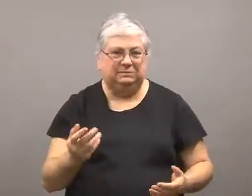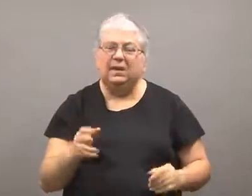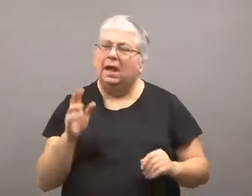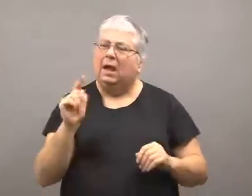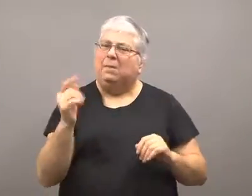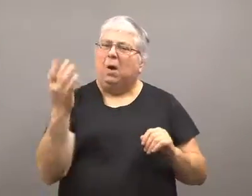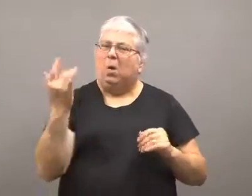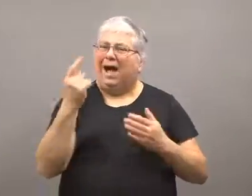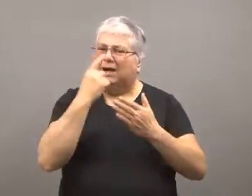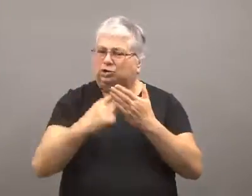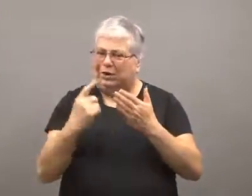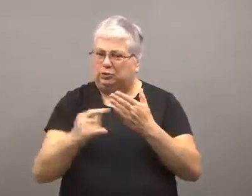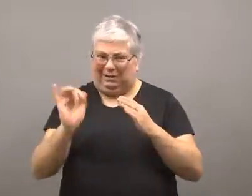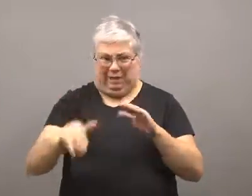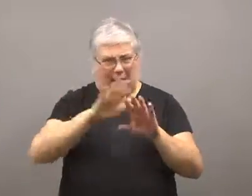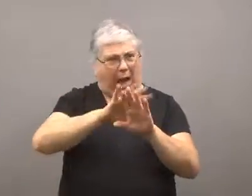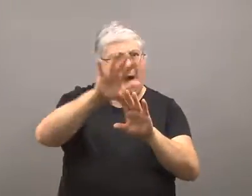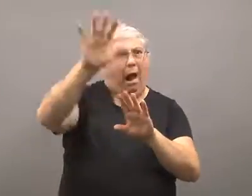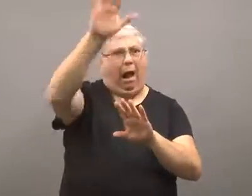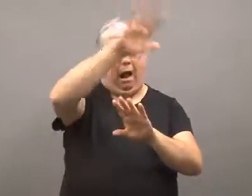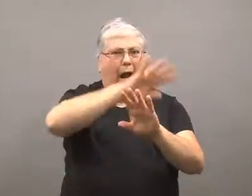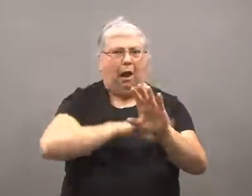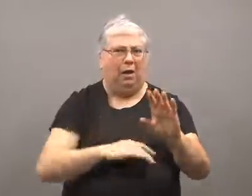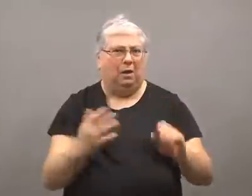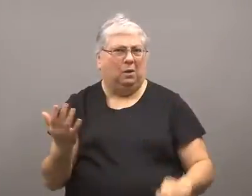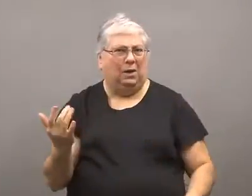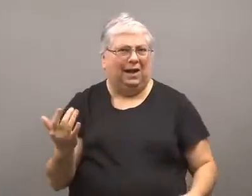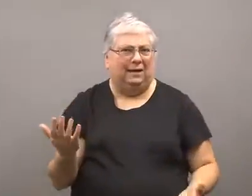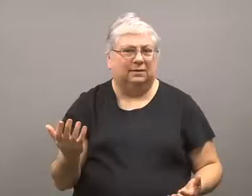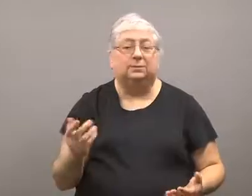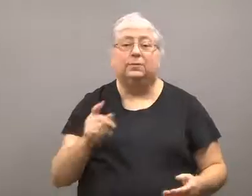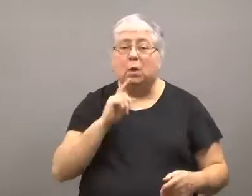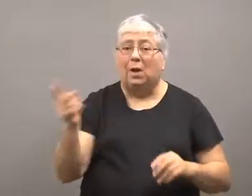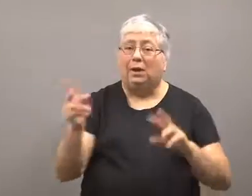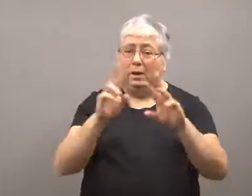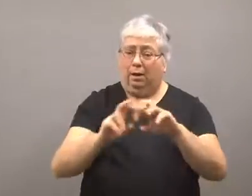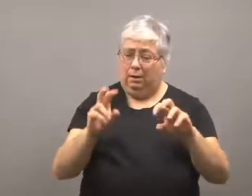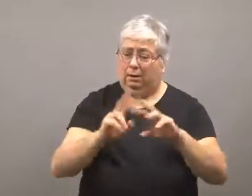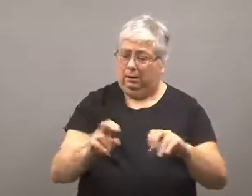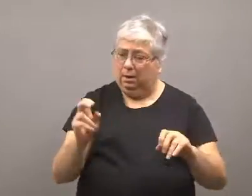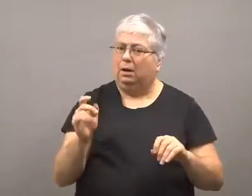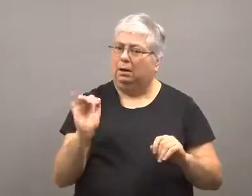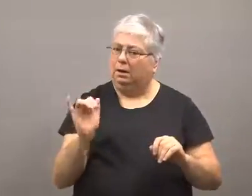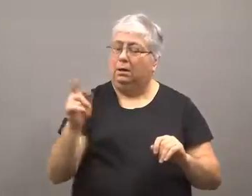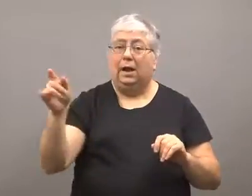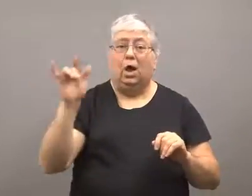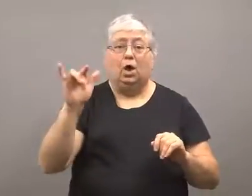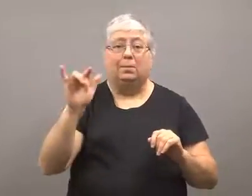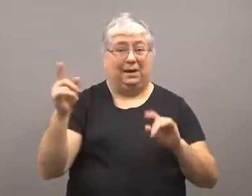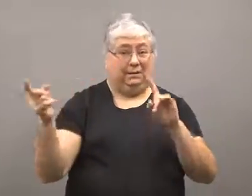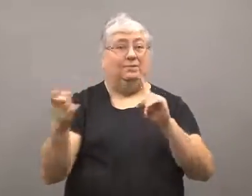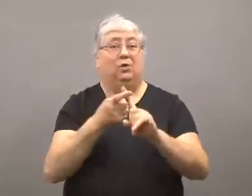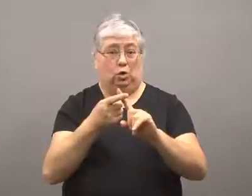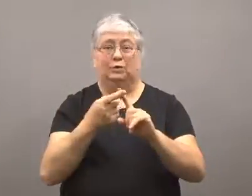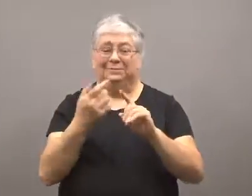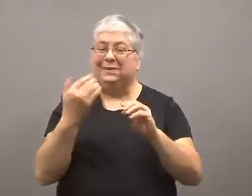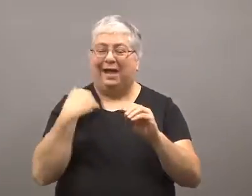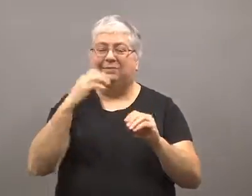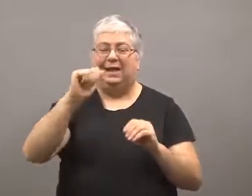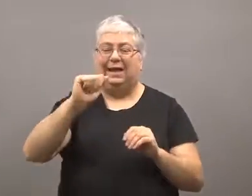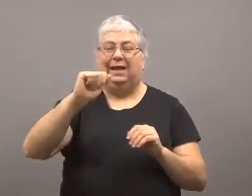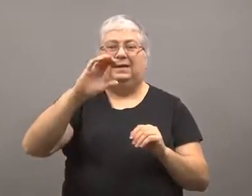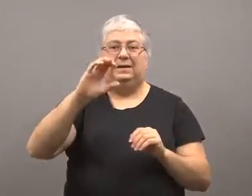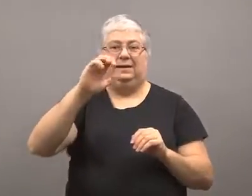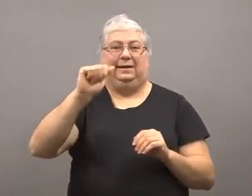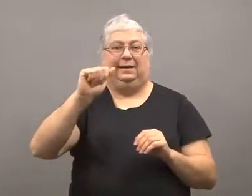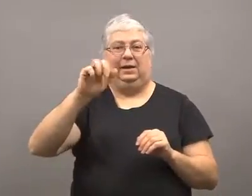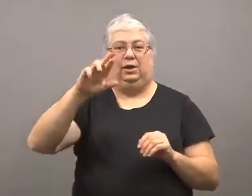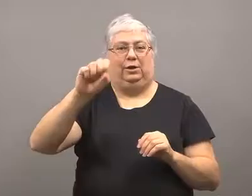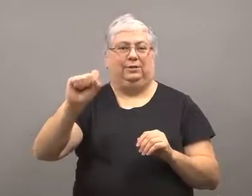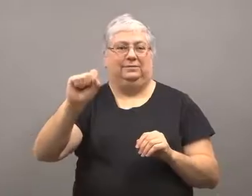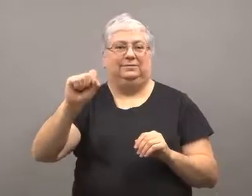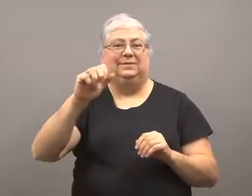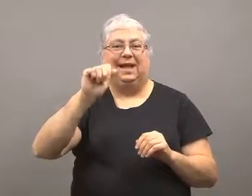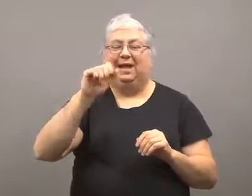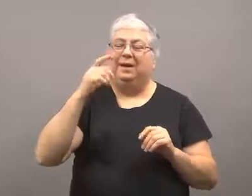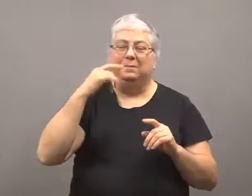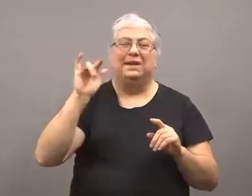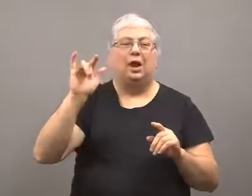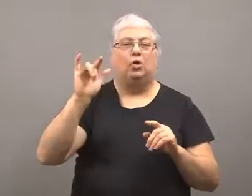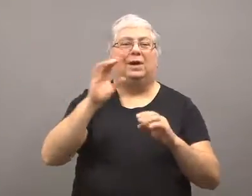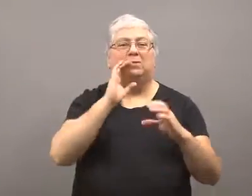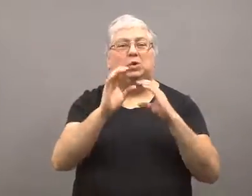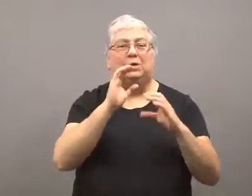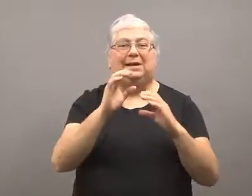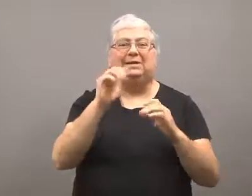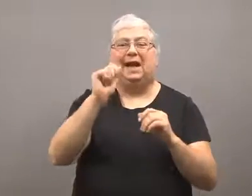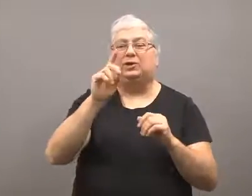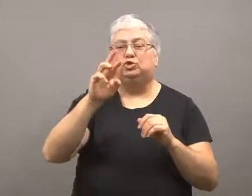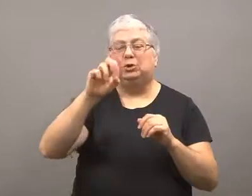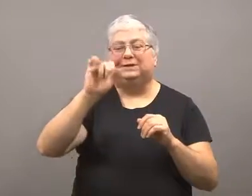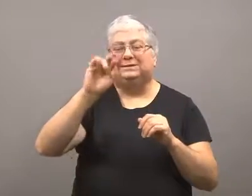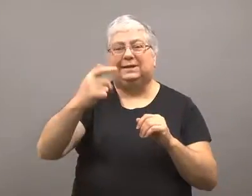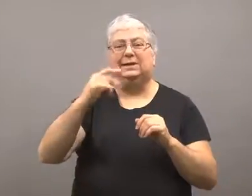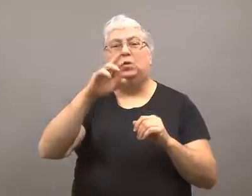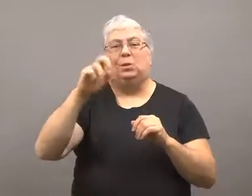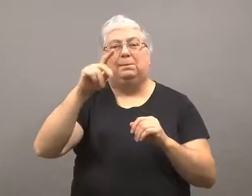The reason they are searching a large area is because first, the ACARS